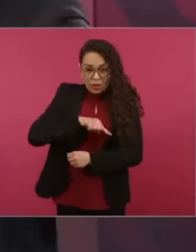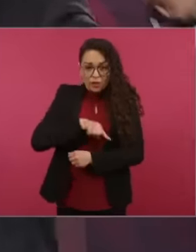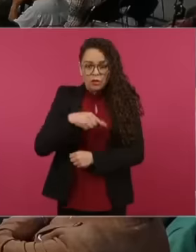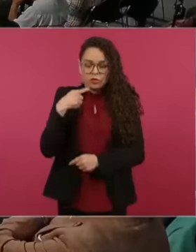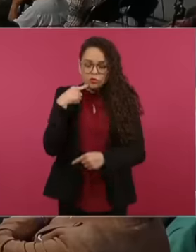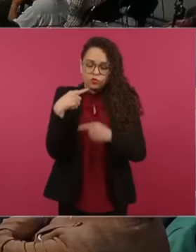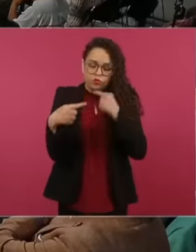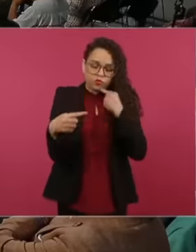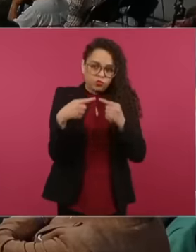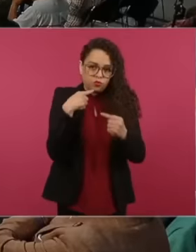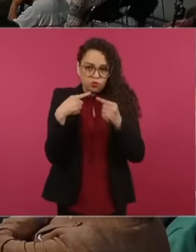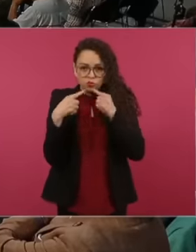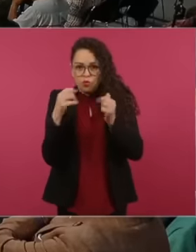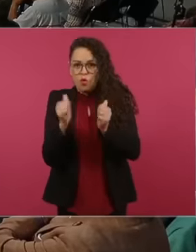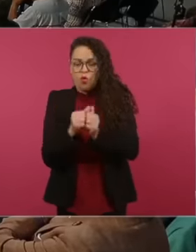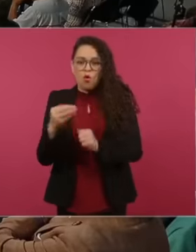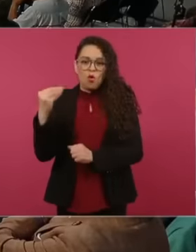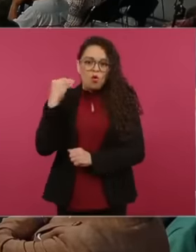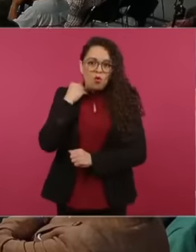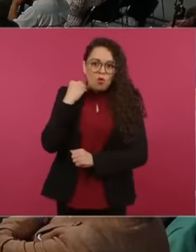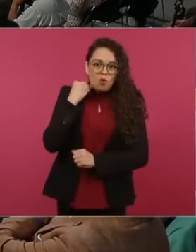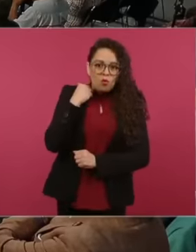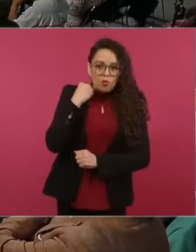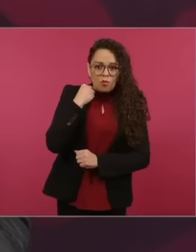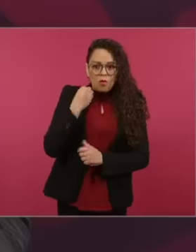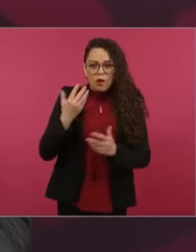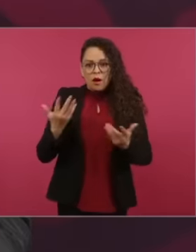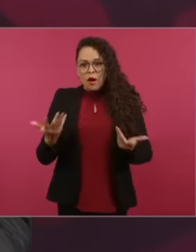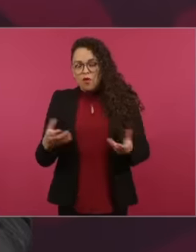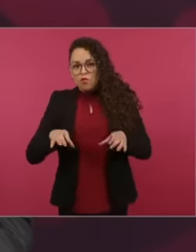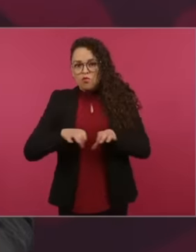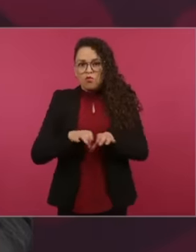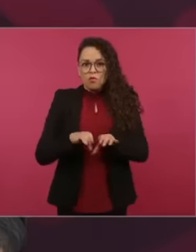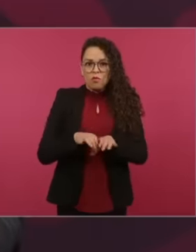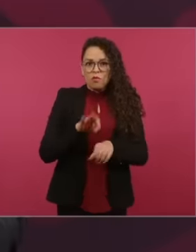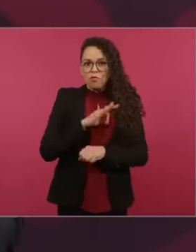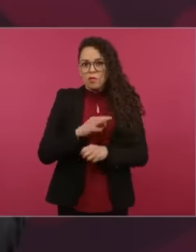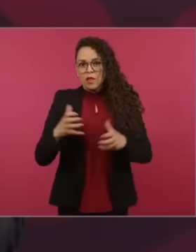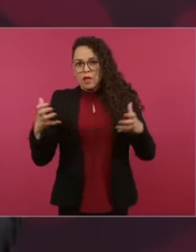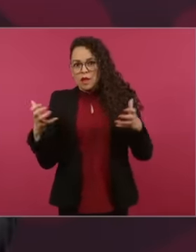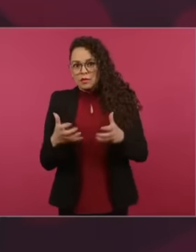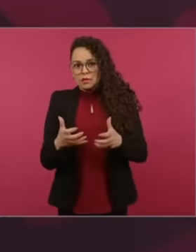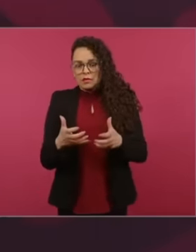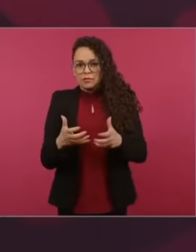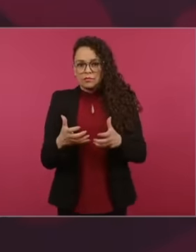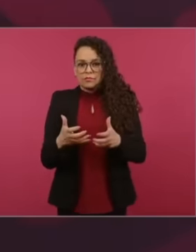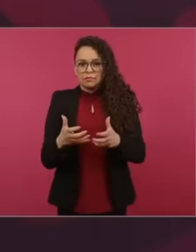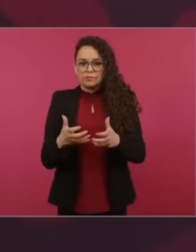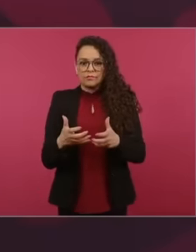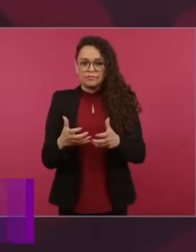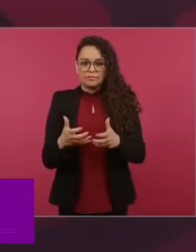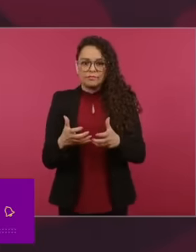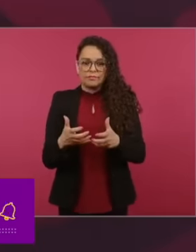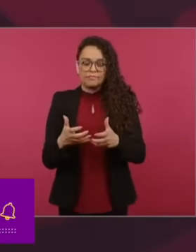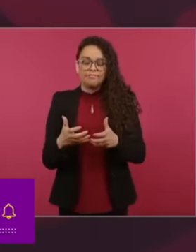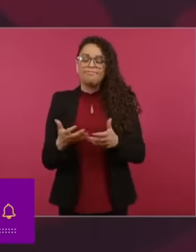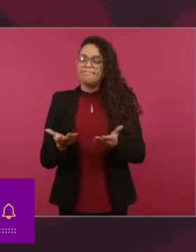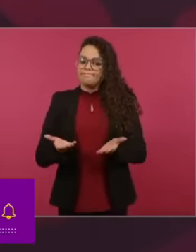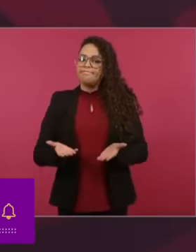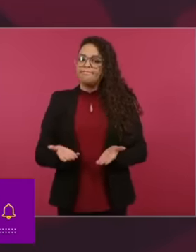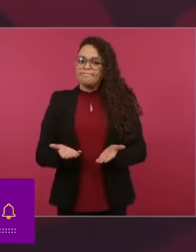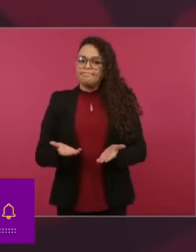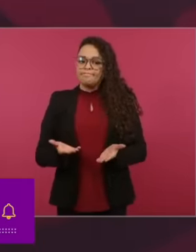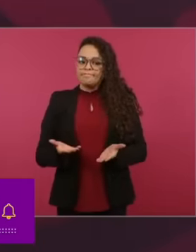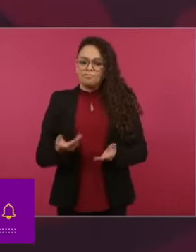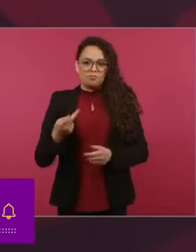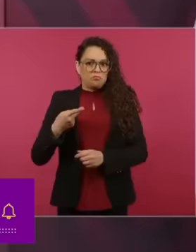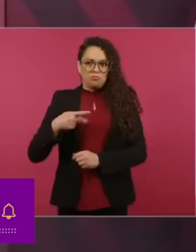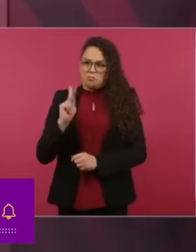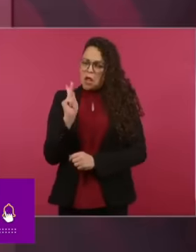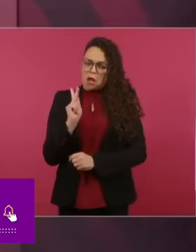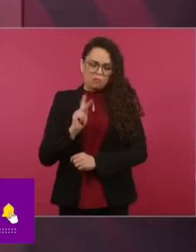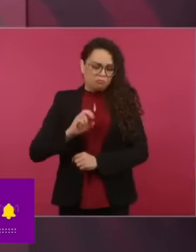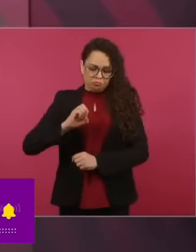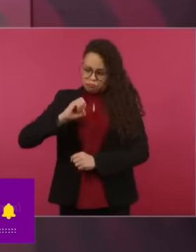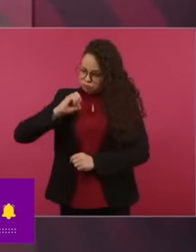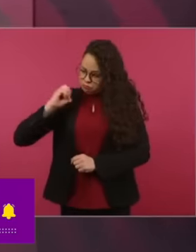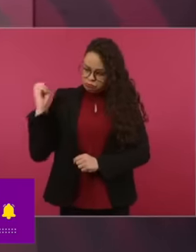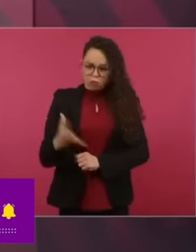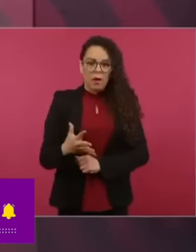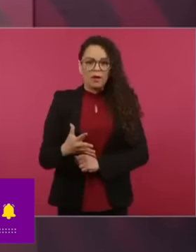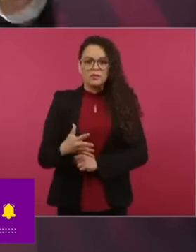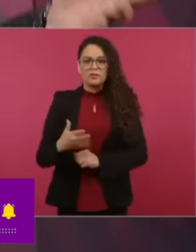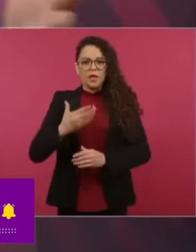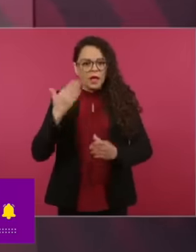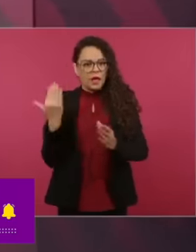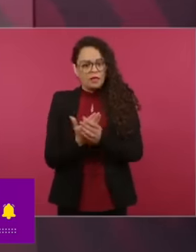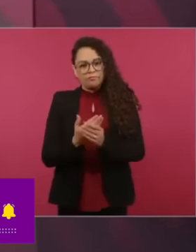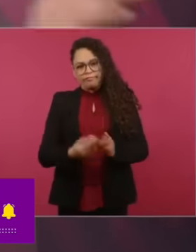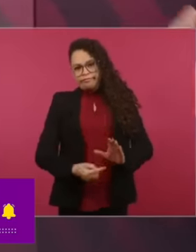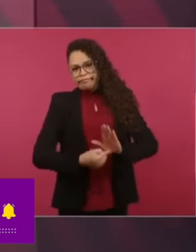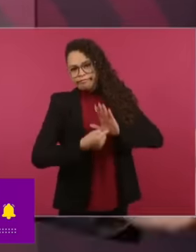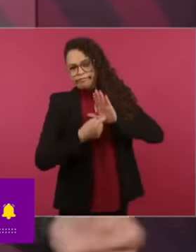lawyers and he uploaded the file and as it is you can